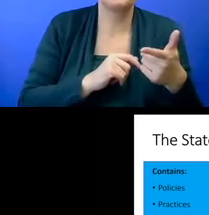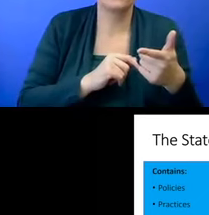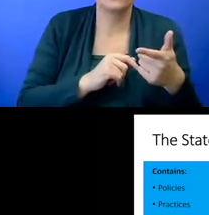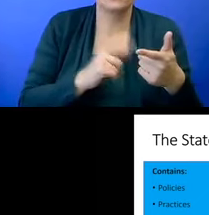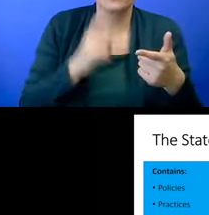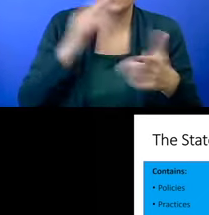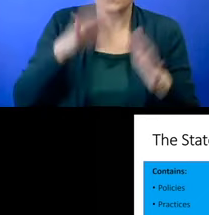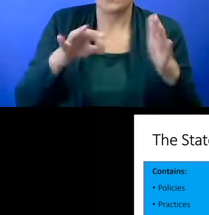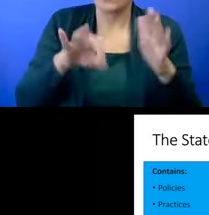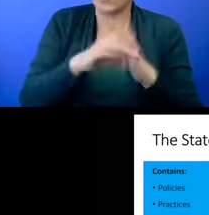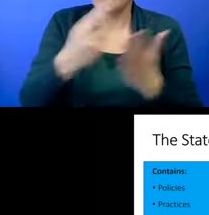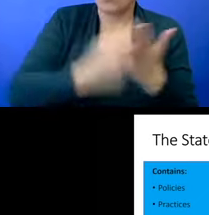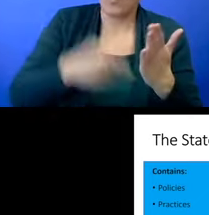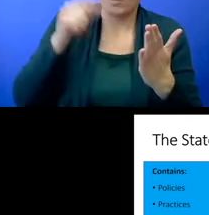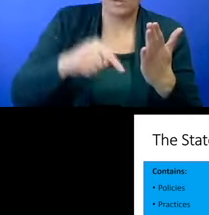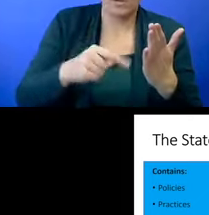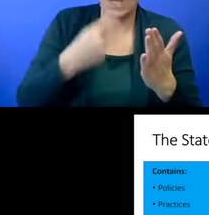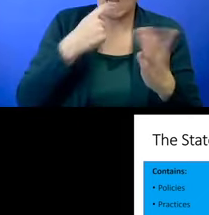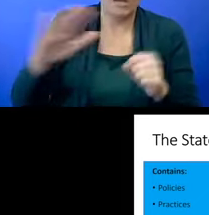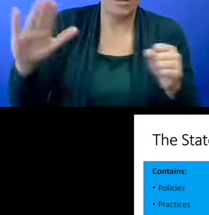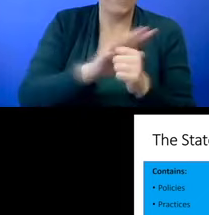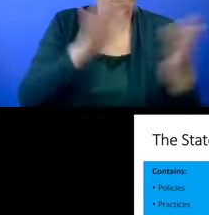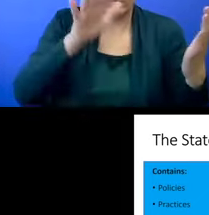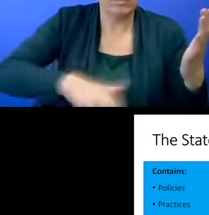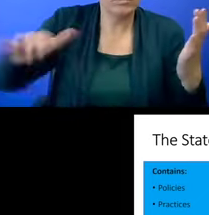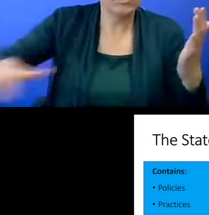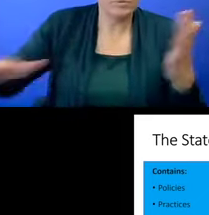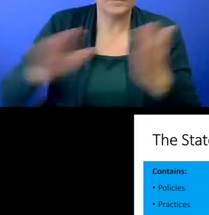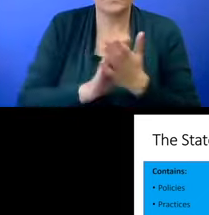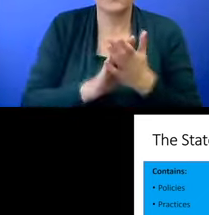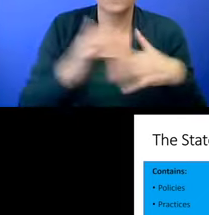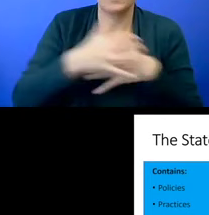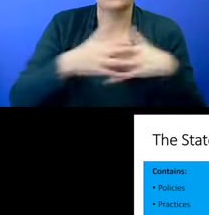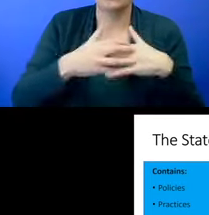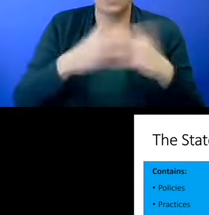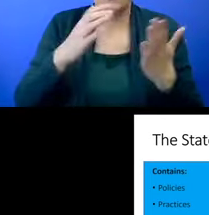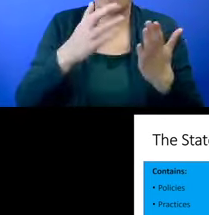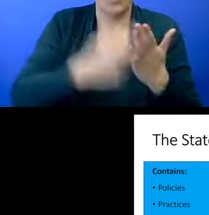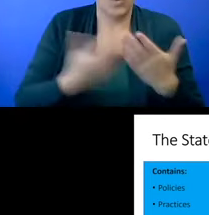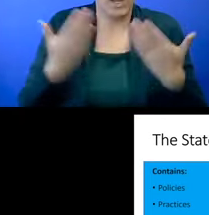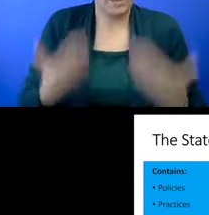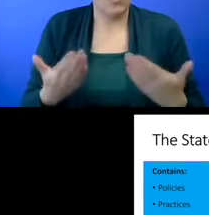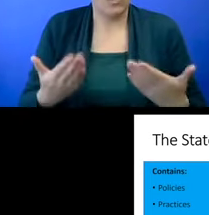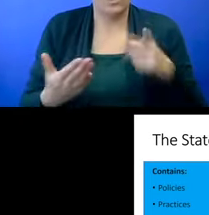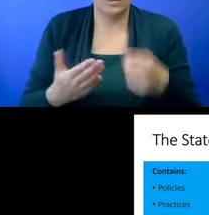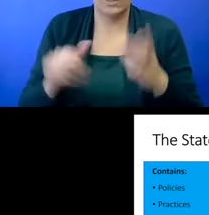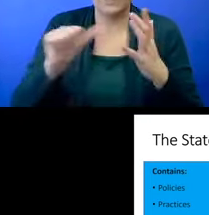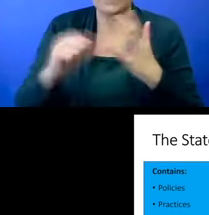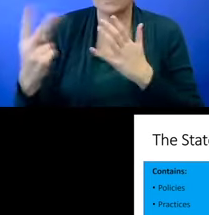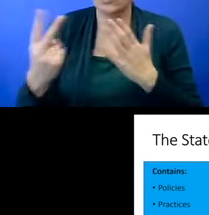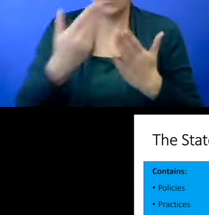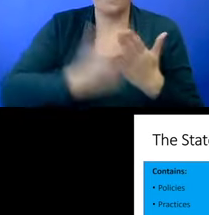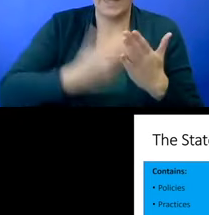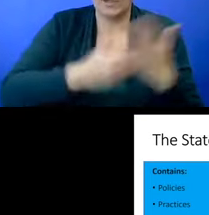The State report is a very full document. The draft report in front of us at the moment is 62 pages long.